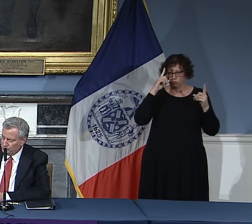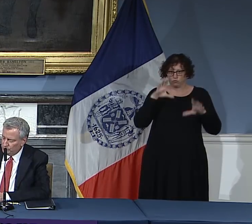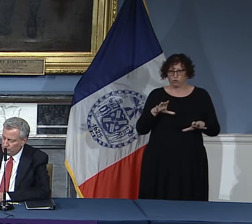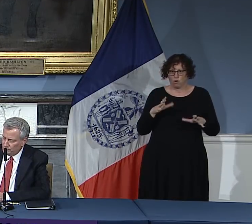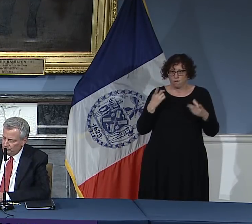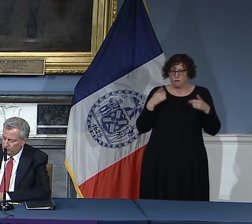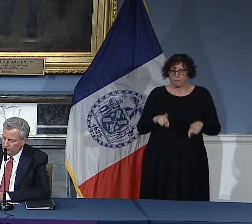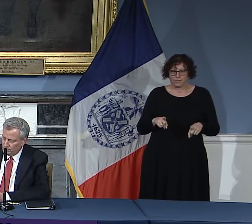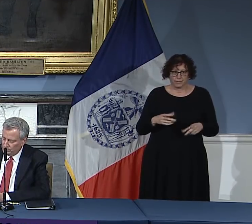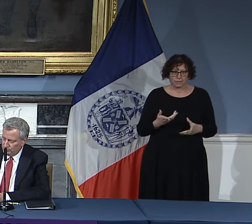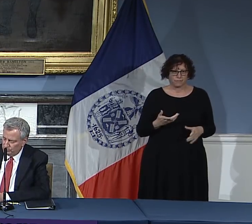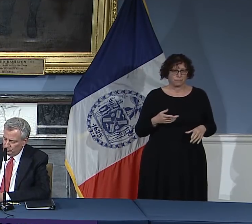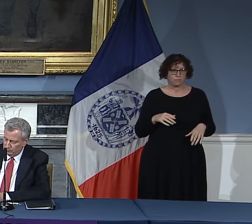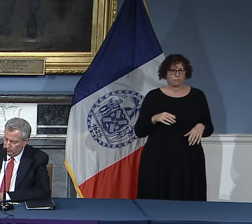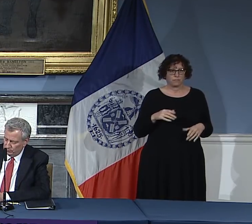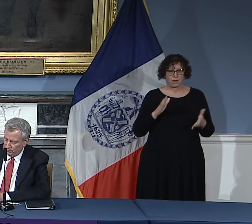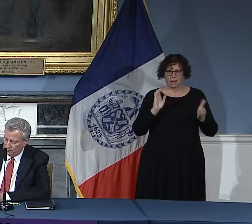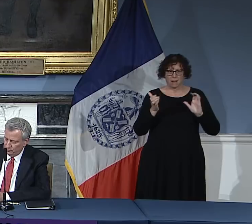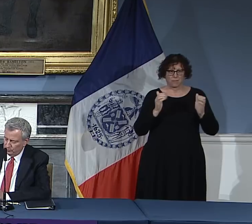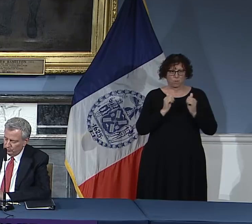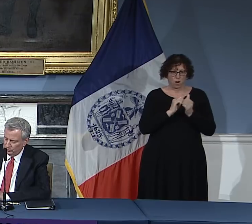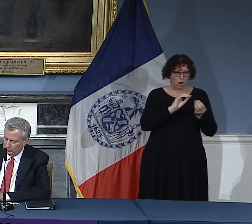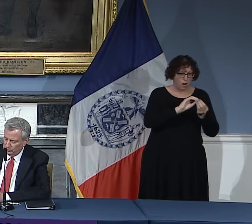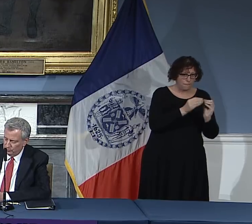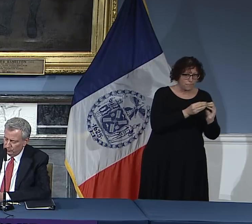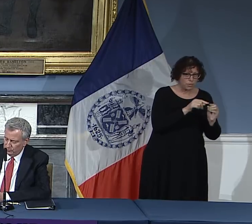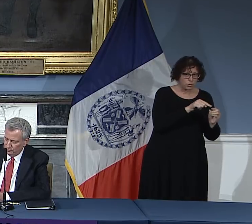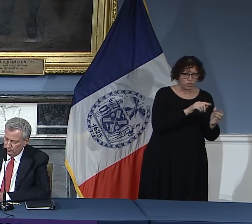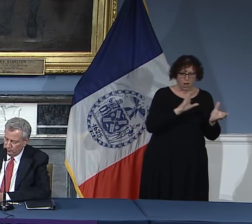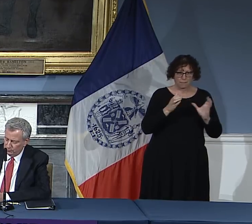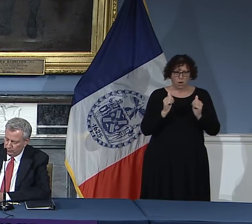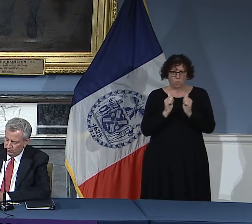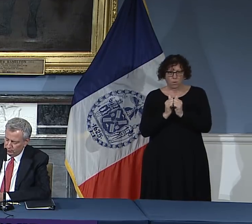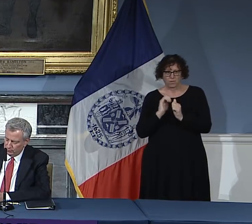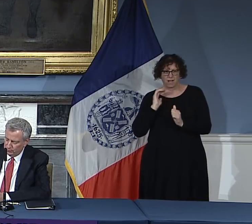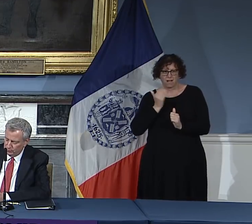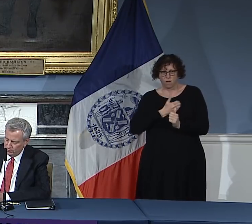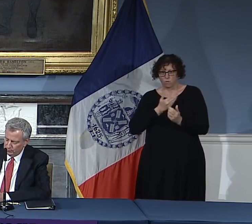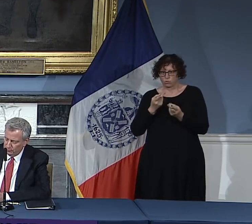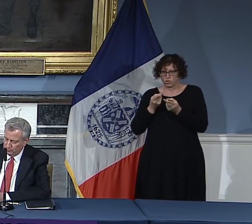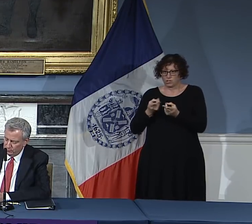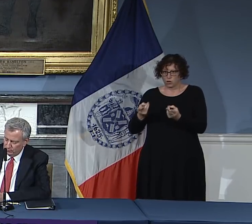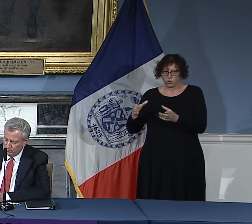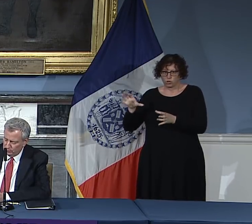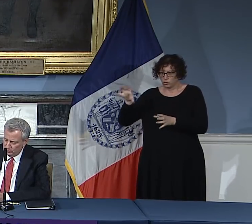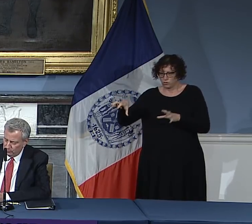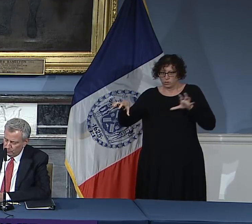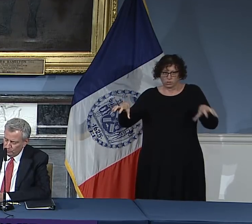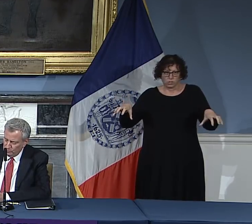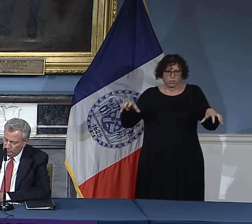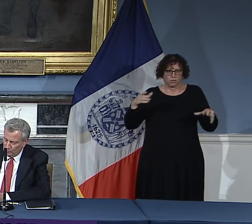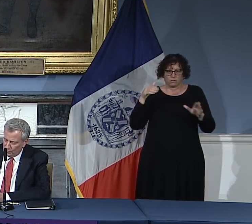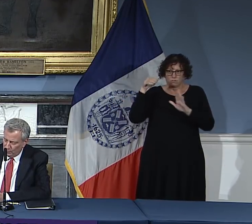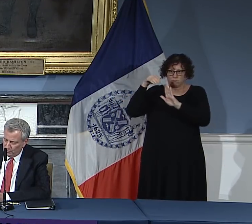AND I TAKE FURTHER PAUSE WH IEN TPU THAT AGAINST PREIOCUS RESOURCES THAT